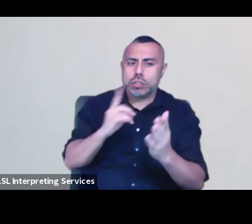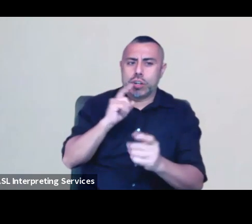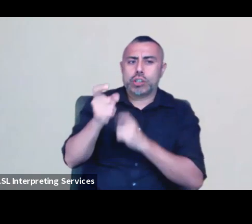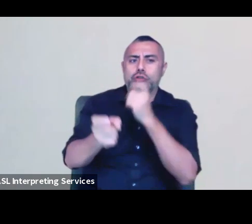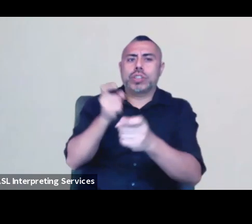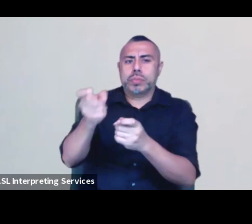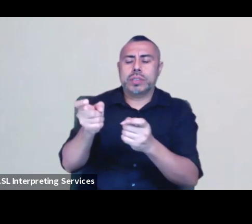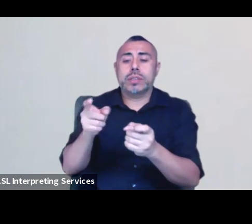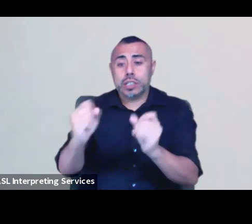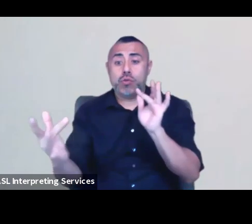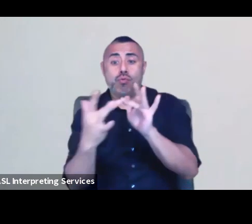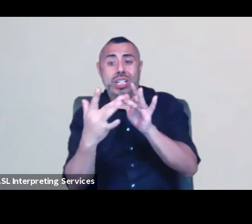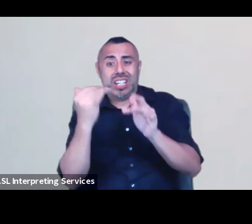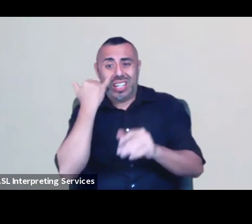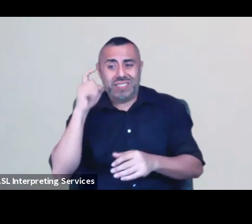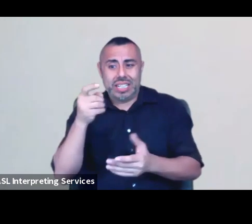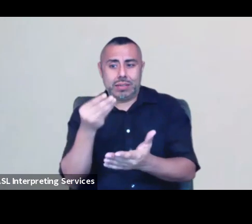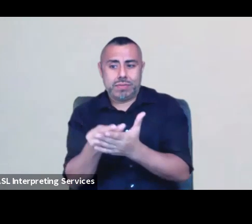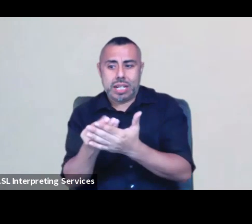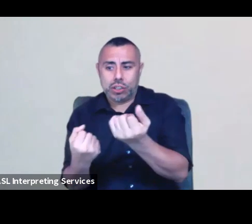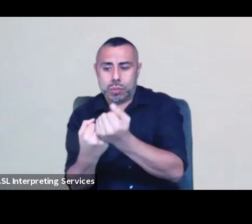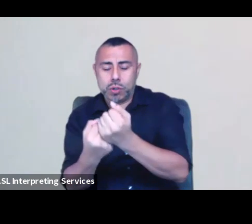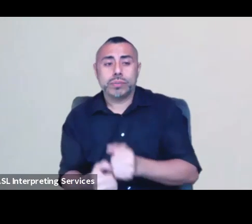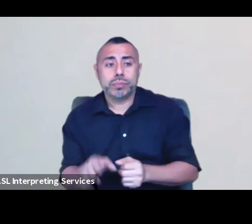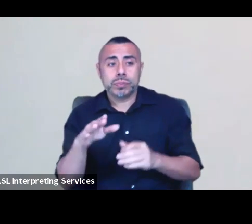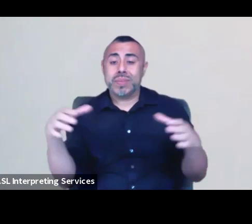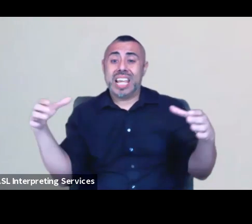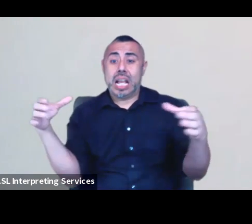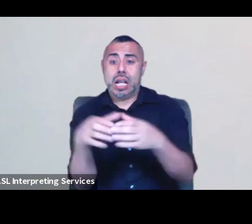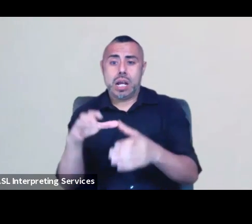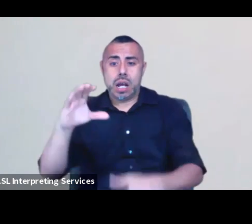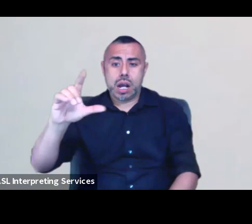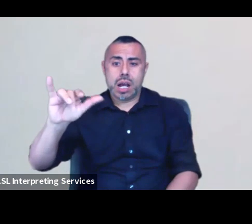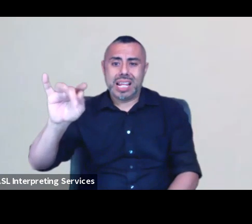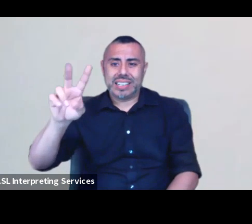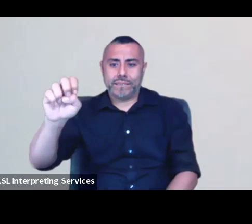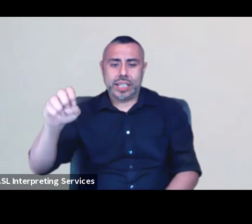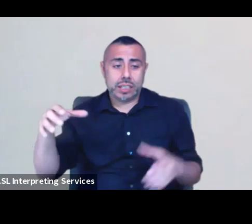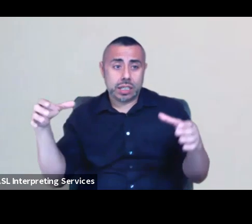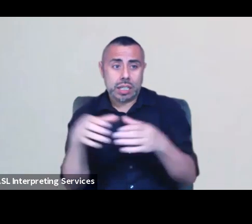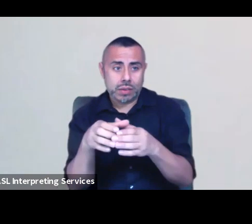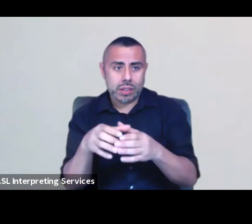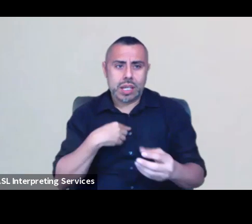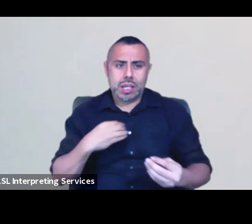to address community needs like mutual aid societies. The Free African Society